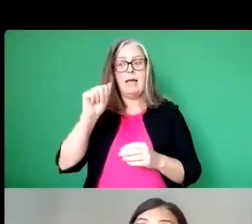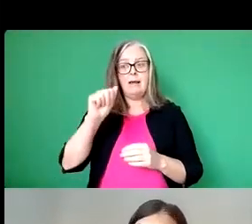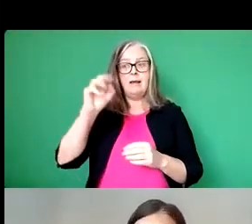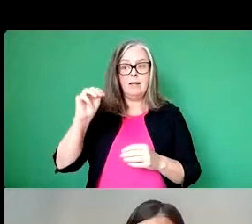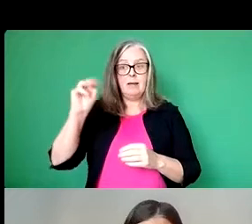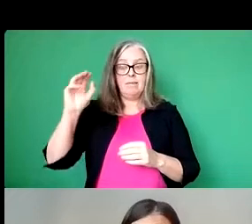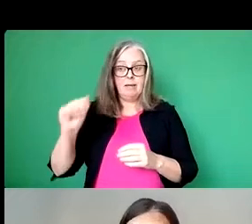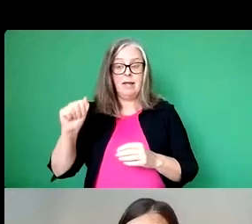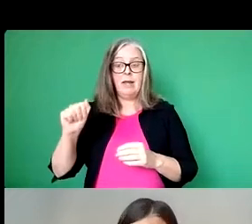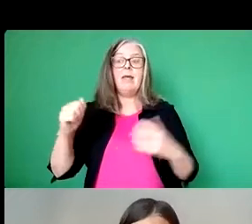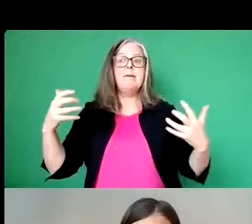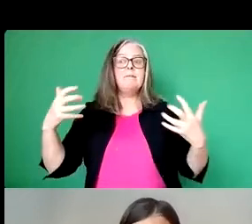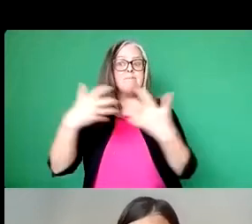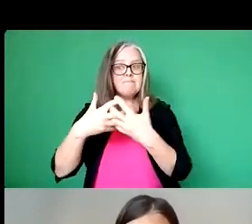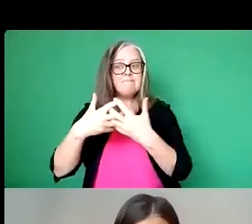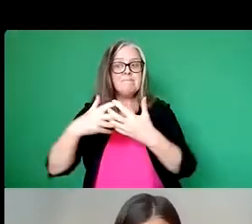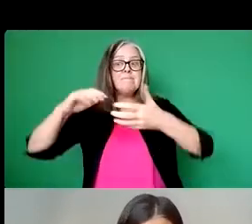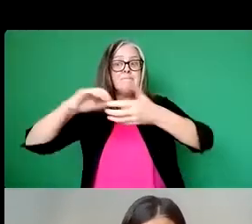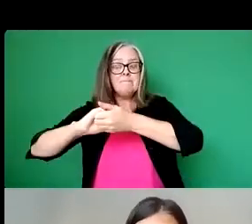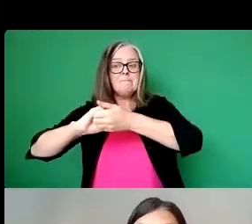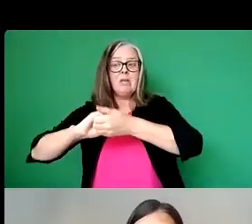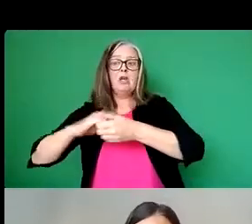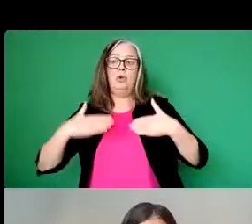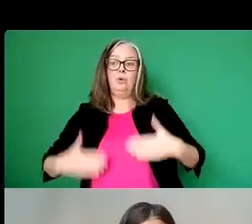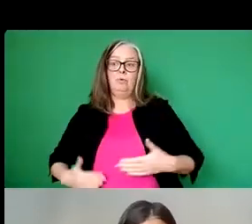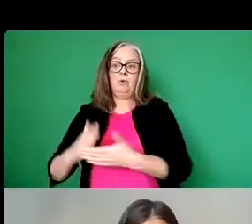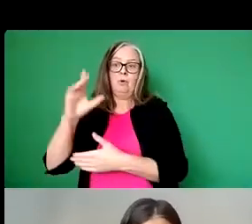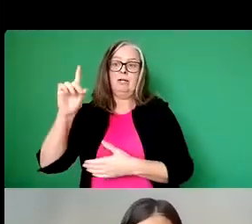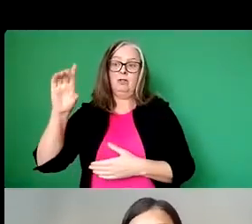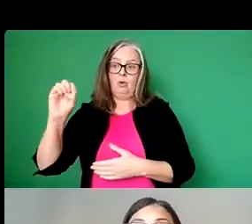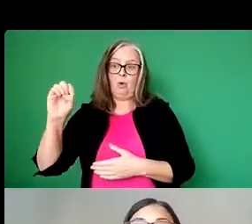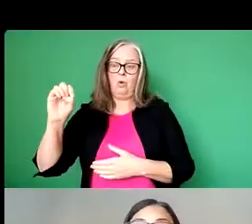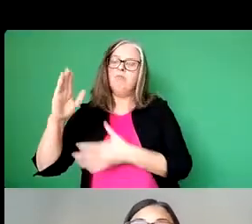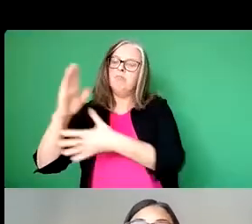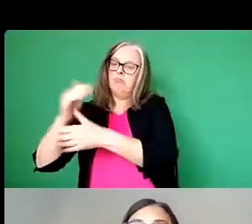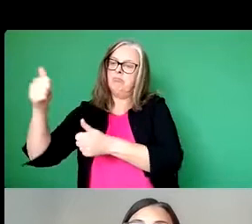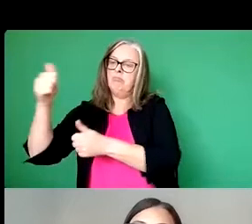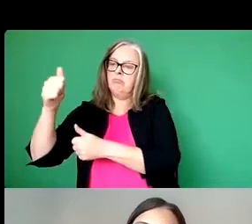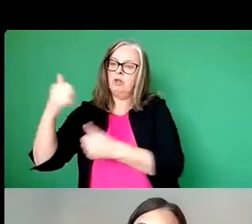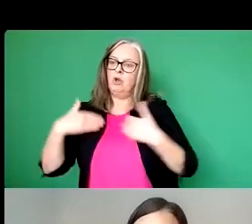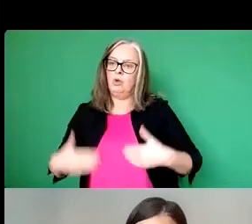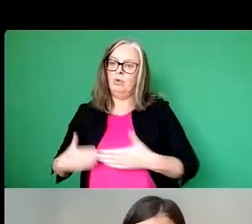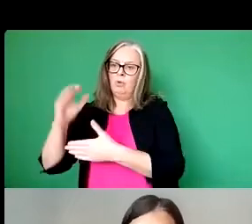complements the human rights code which has primacy and in fact the two accessibility